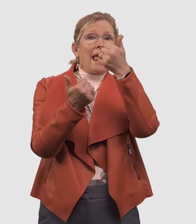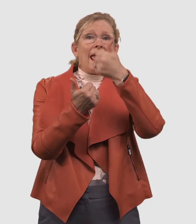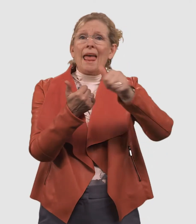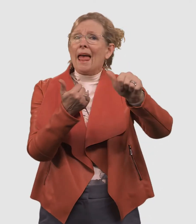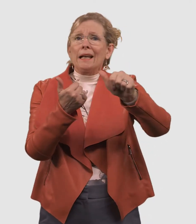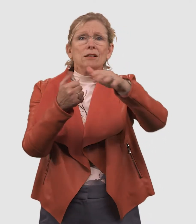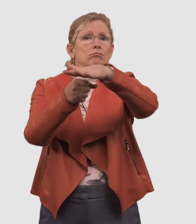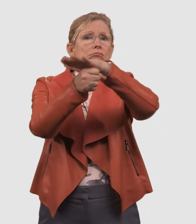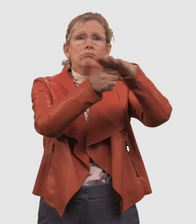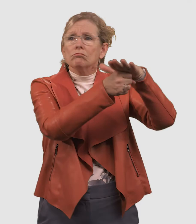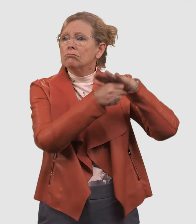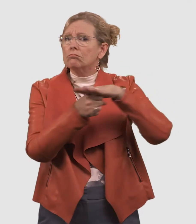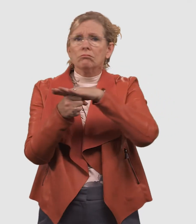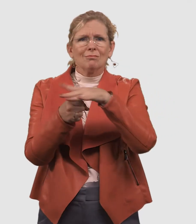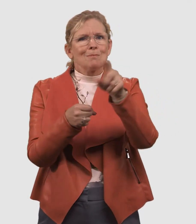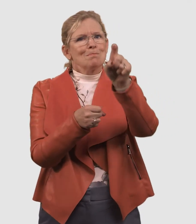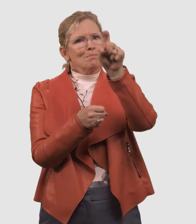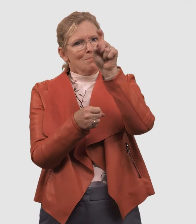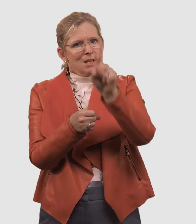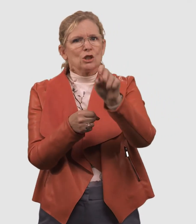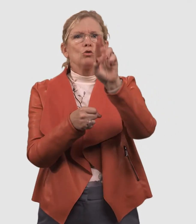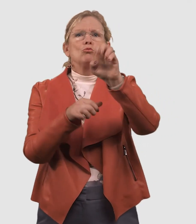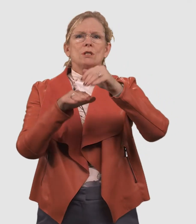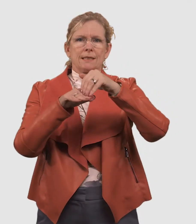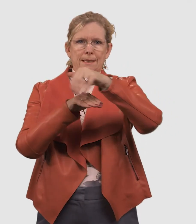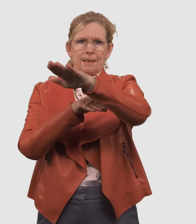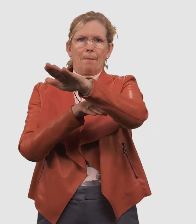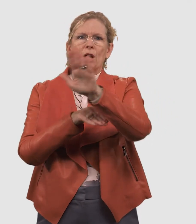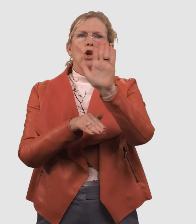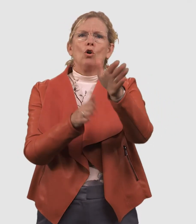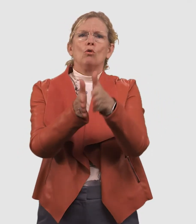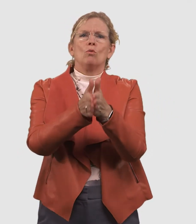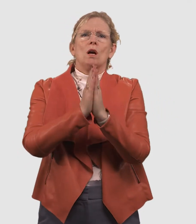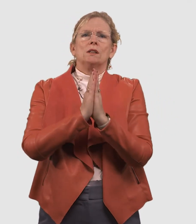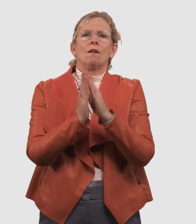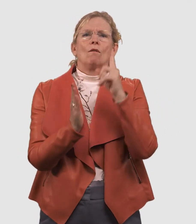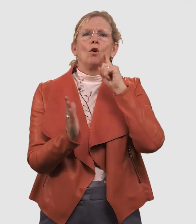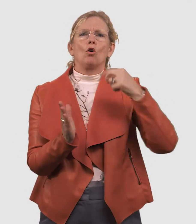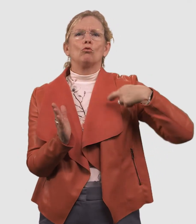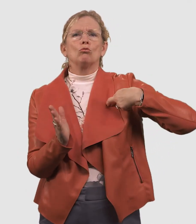If you currently are working for RIT in any capacity,